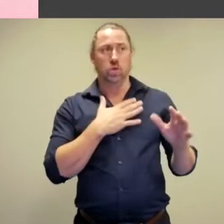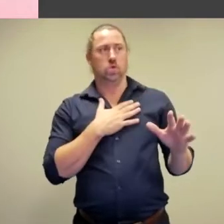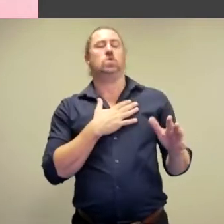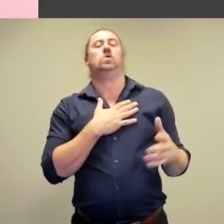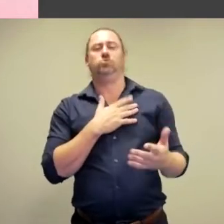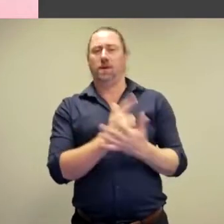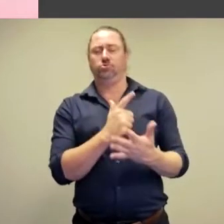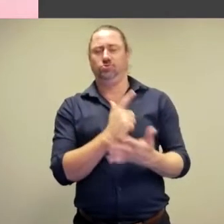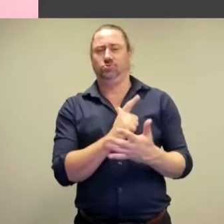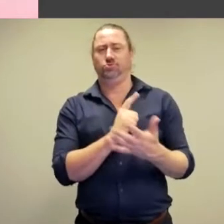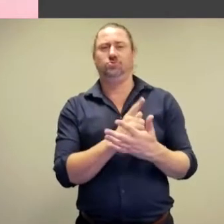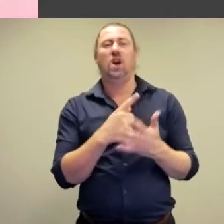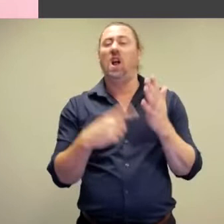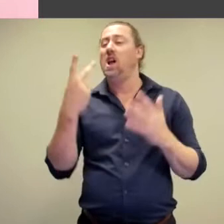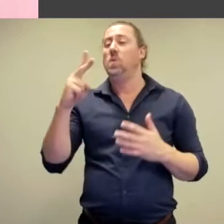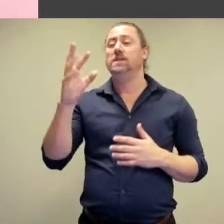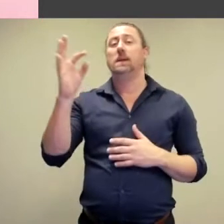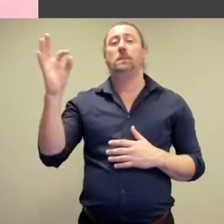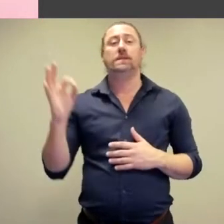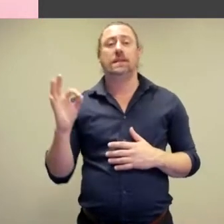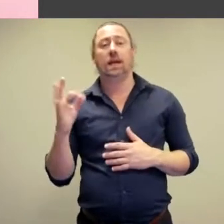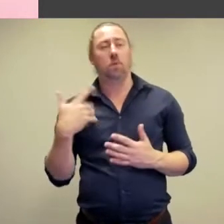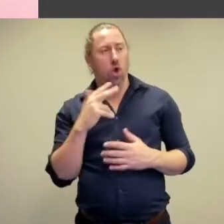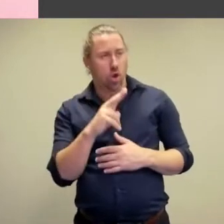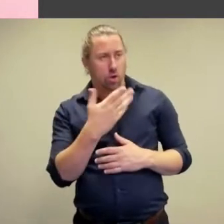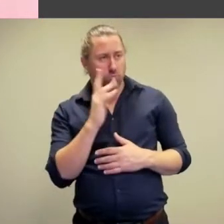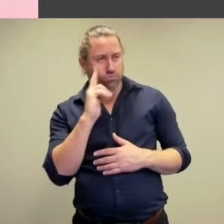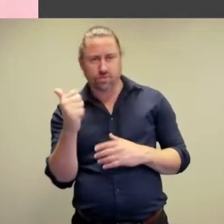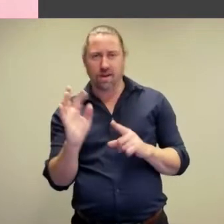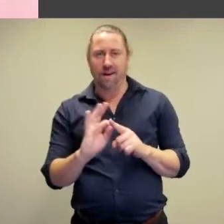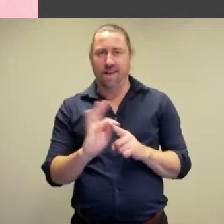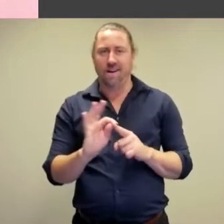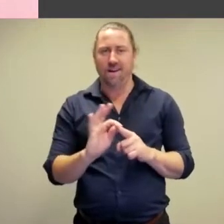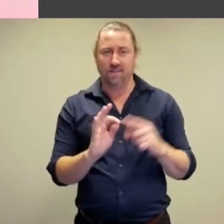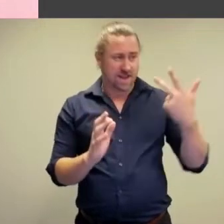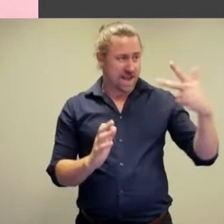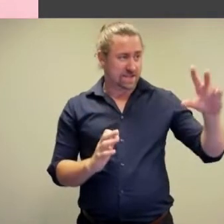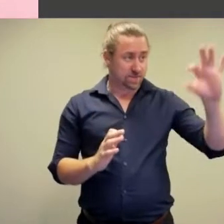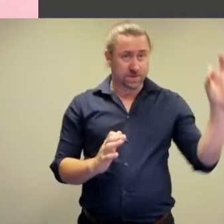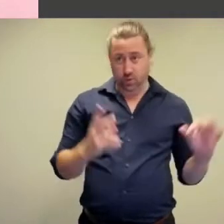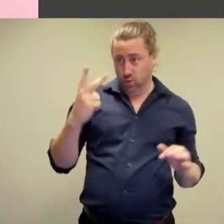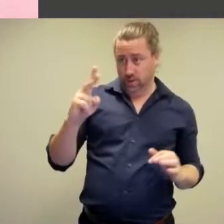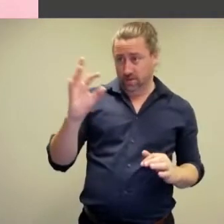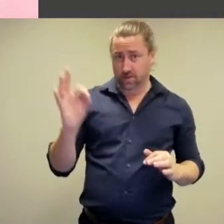versus 20% of us who were more taken by the colours.